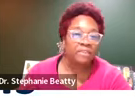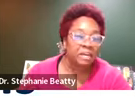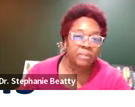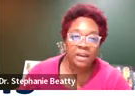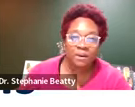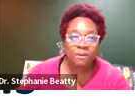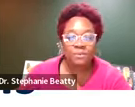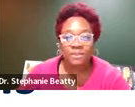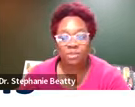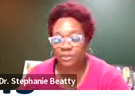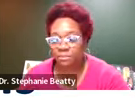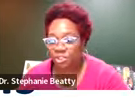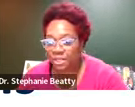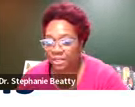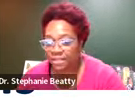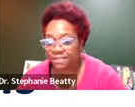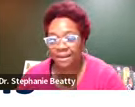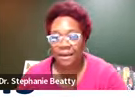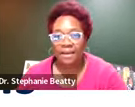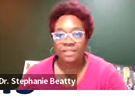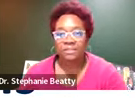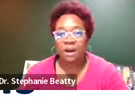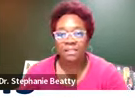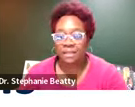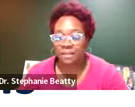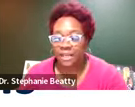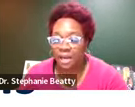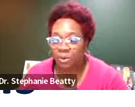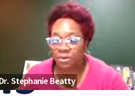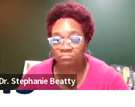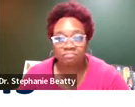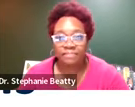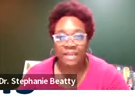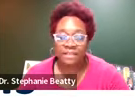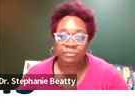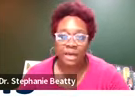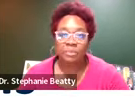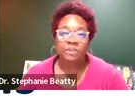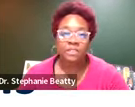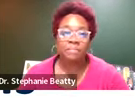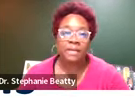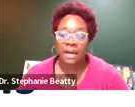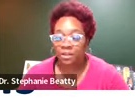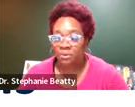everything bagels with some cream cheese and just toss it on the table, that Deafblind person may not know